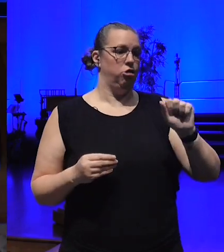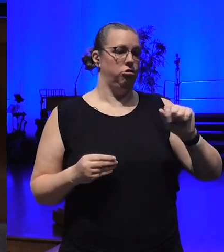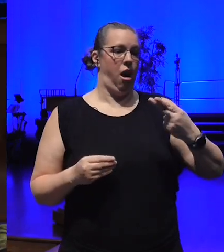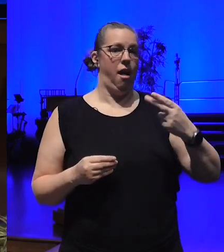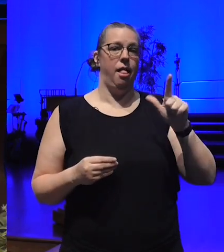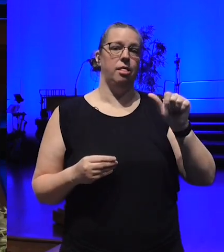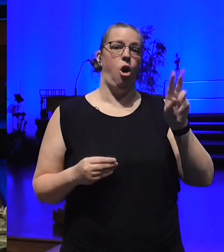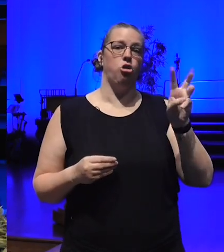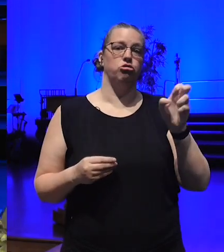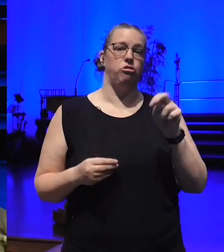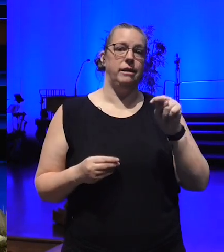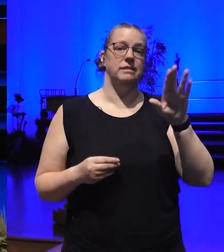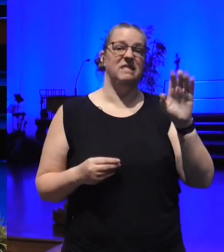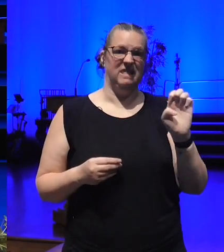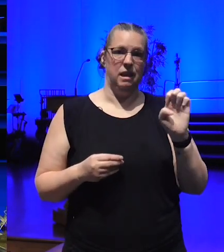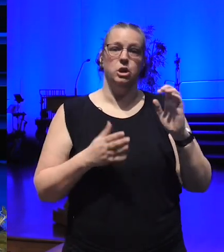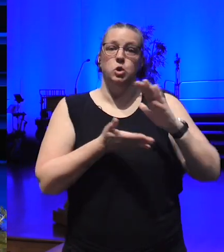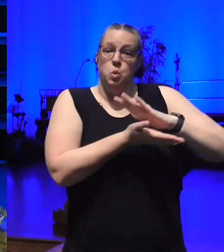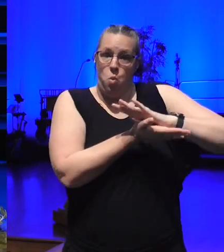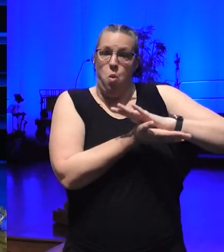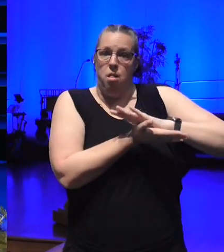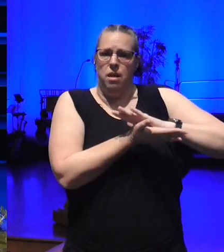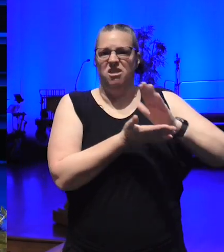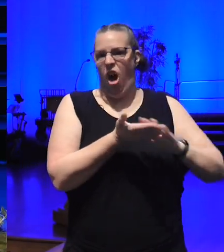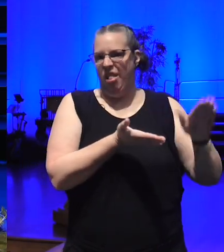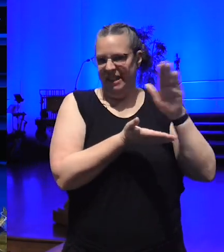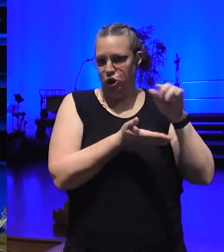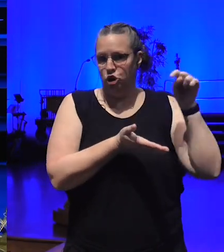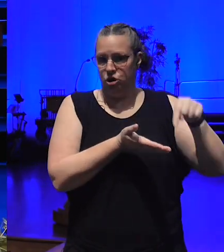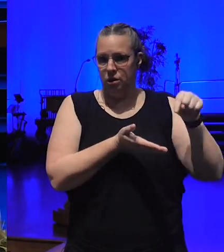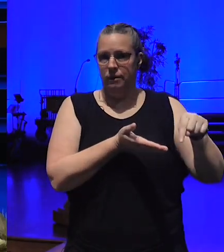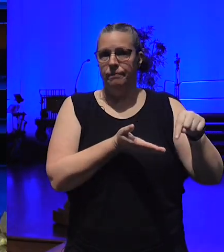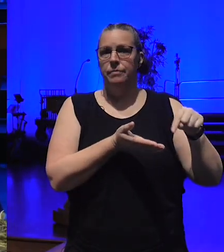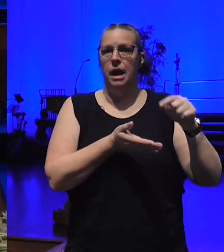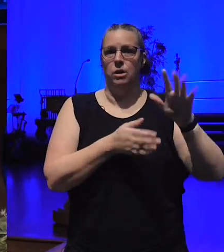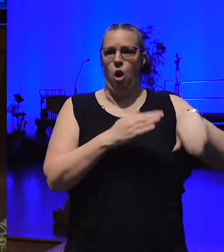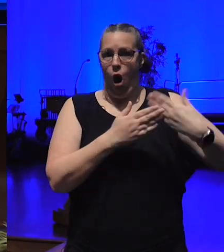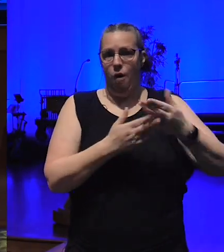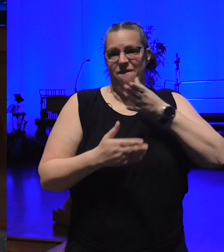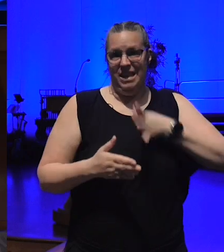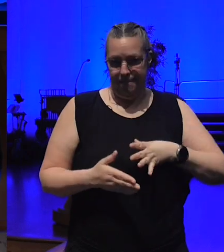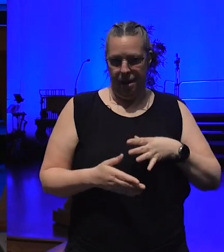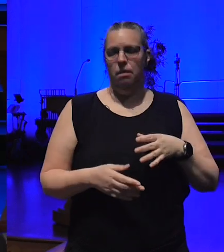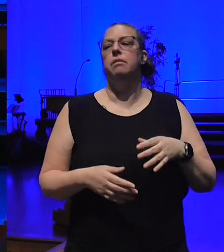he imparted his wisdom on how to live the heroes or the heroin's journey and he shared that the